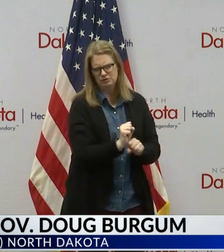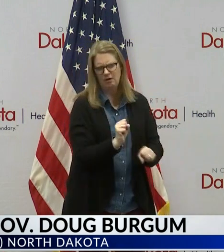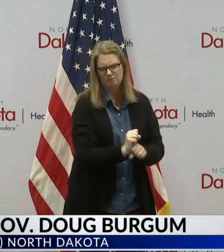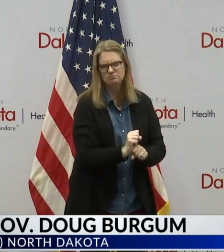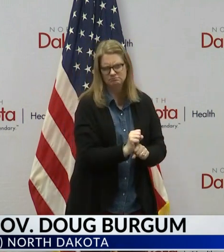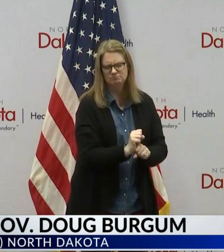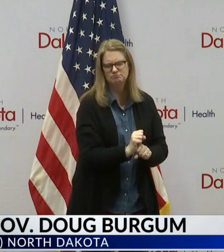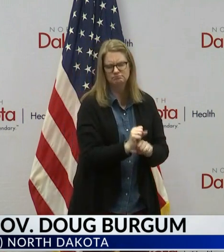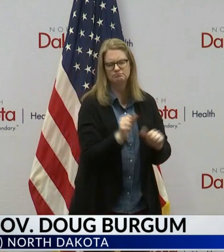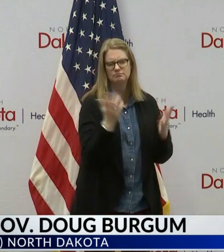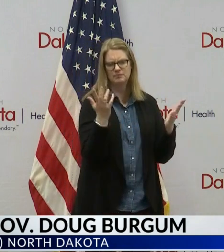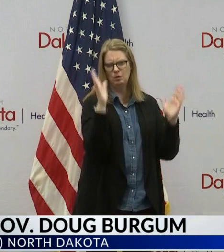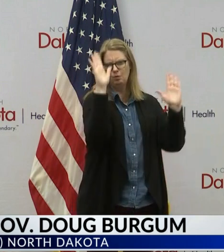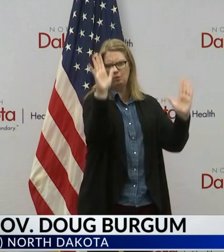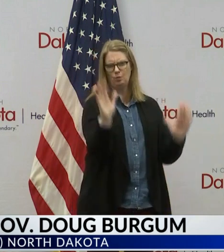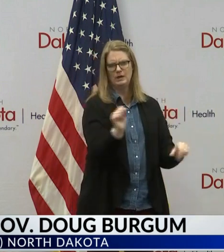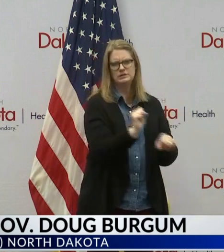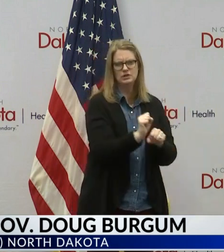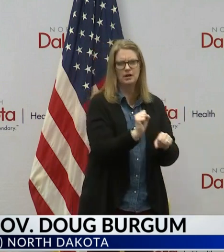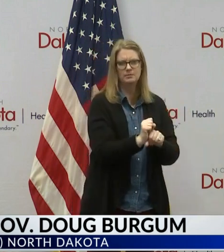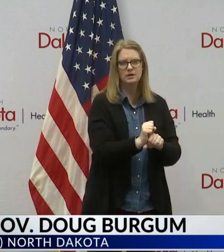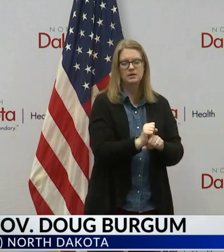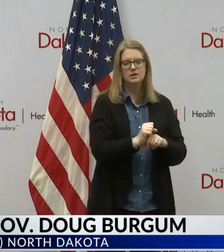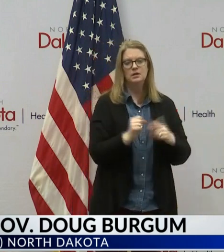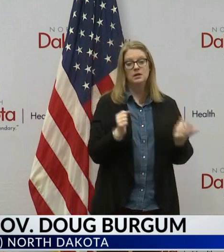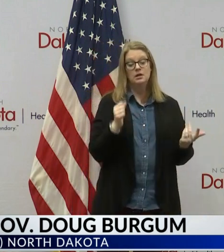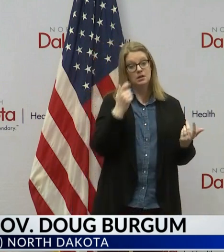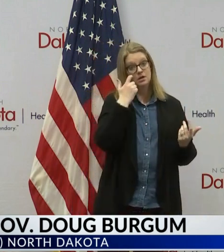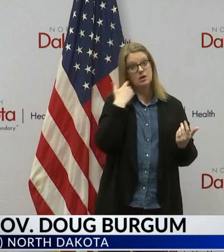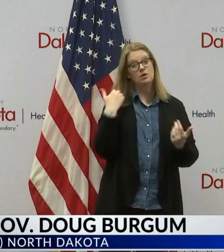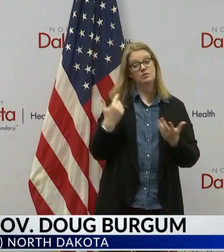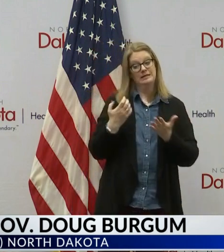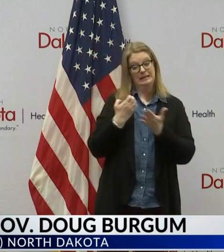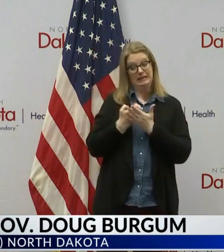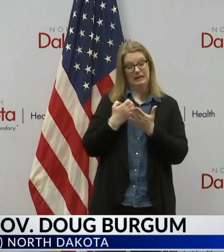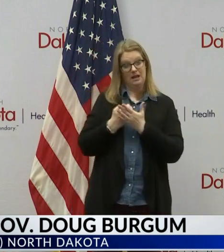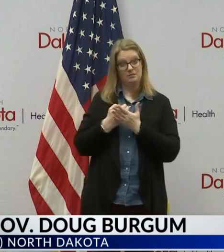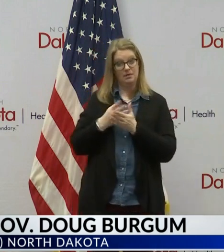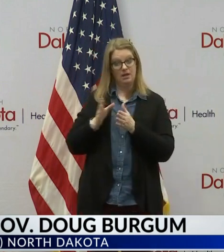ARE ALIGNED WITH THE CDC GUIDELINES AND WE ARE DOING A GREAT JOB ON.